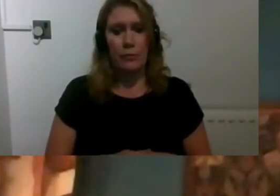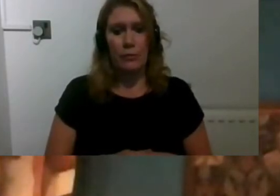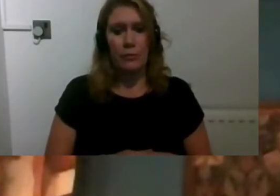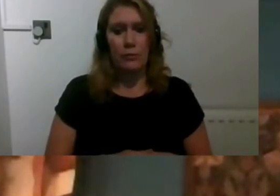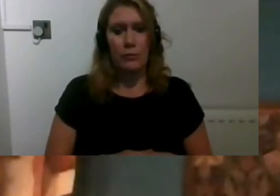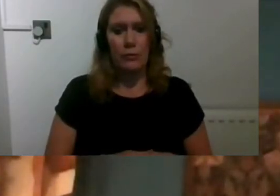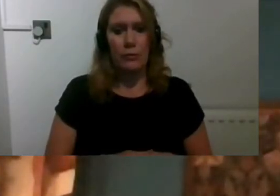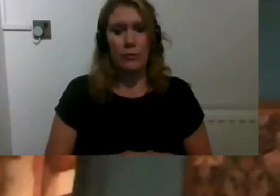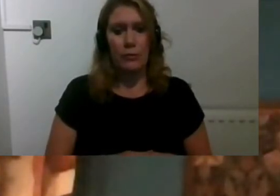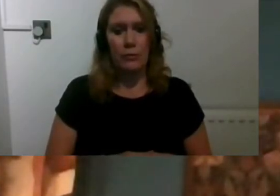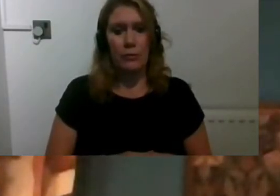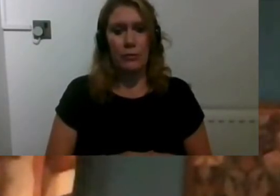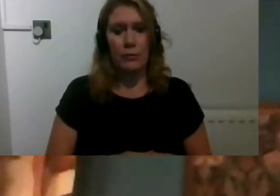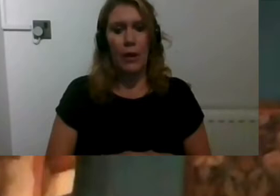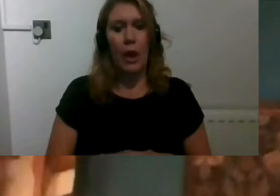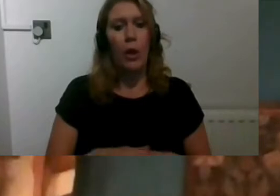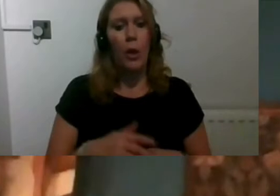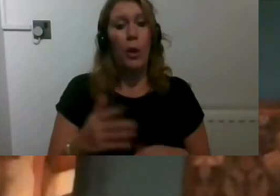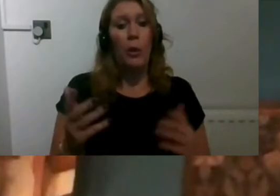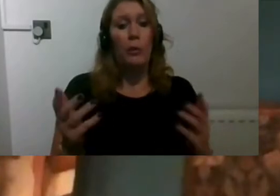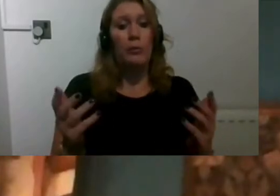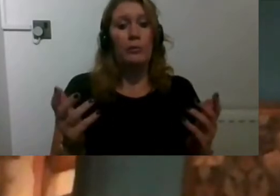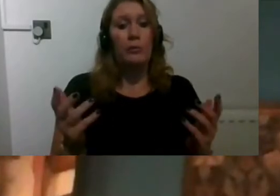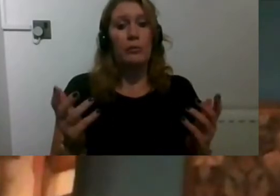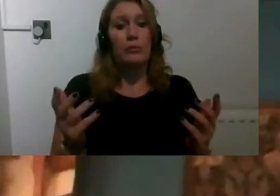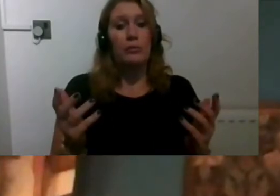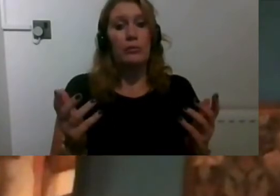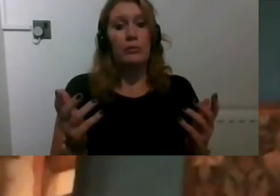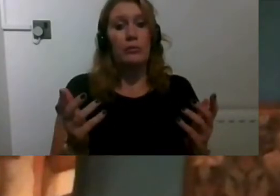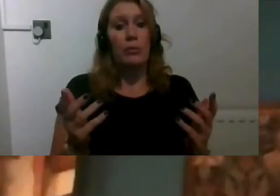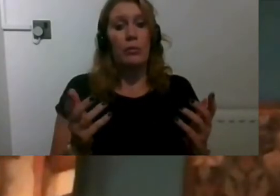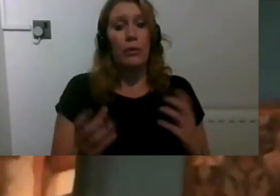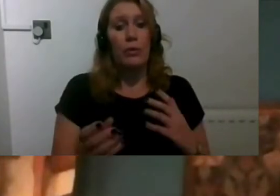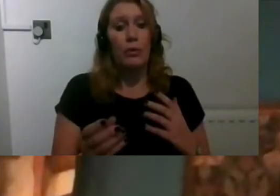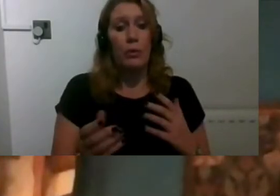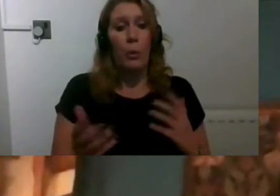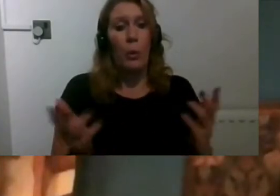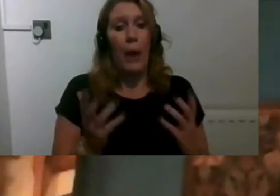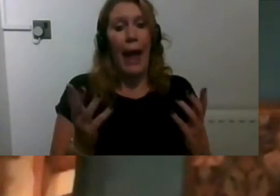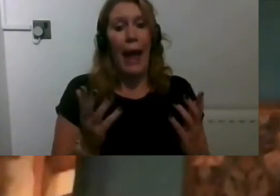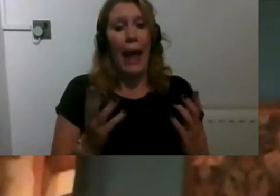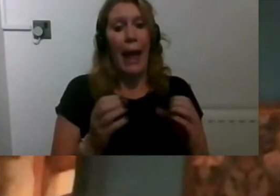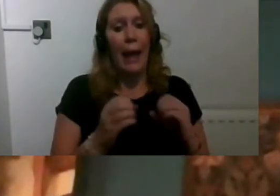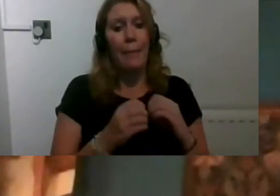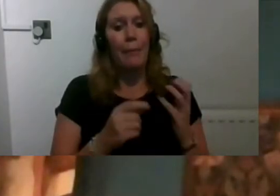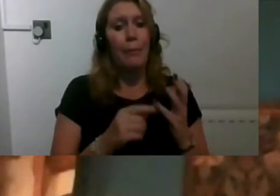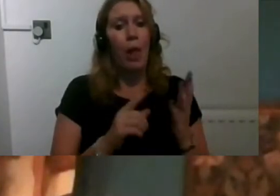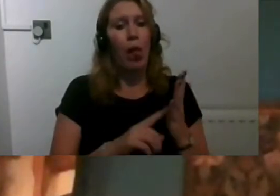everything it was a brilliant night and the pay too. Then I did do a slot at the